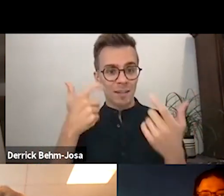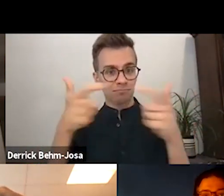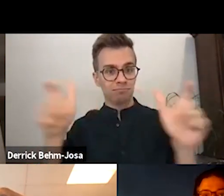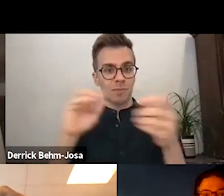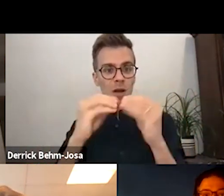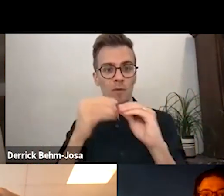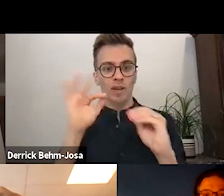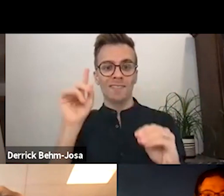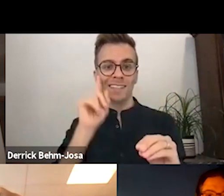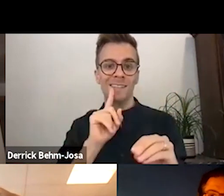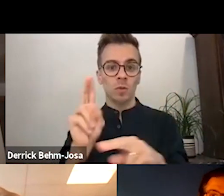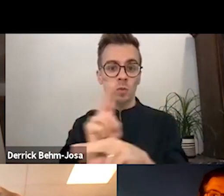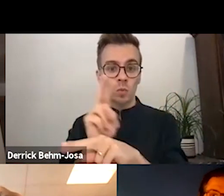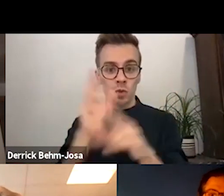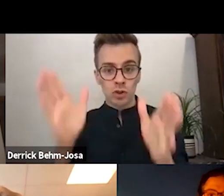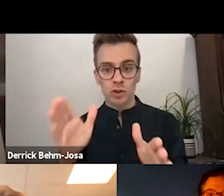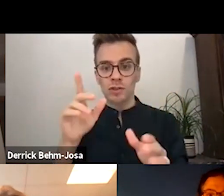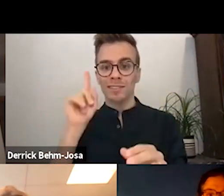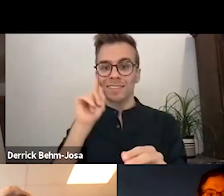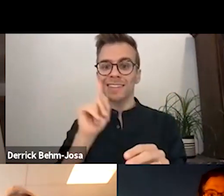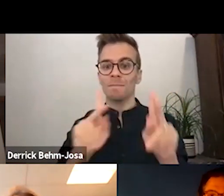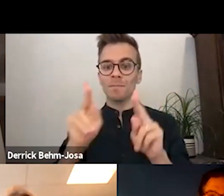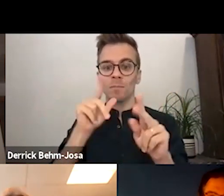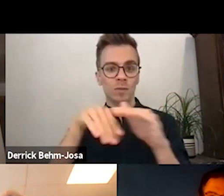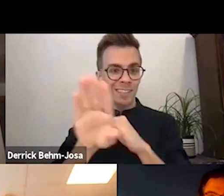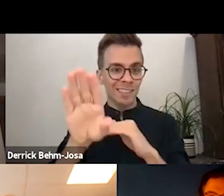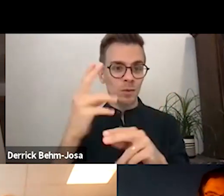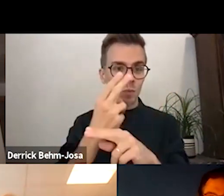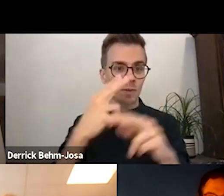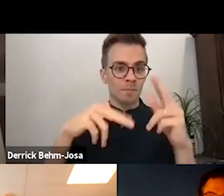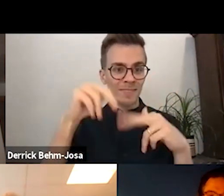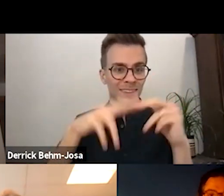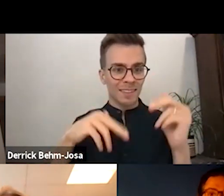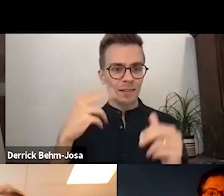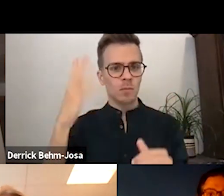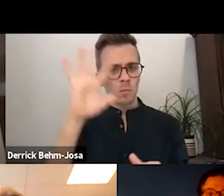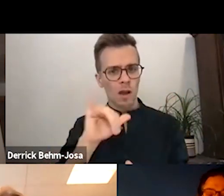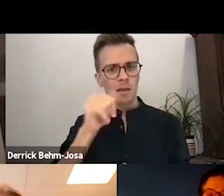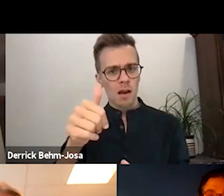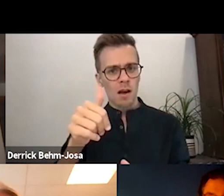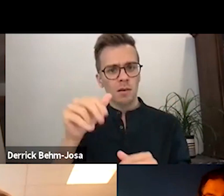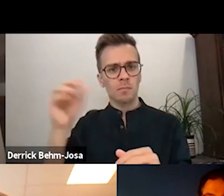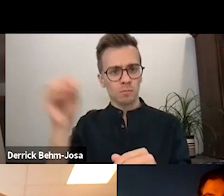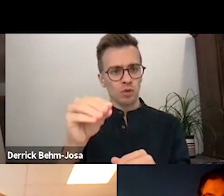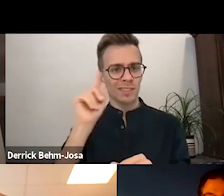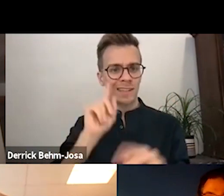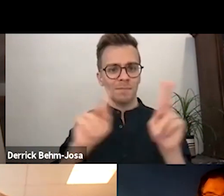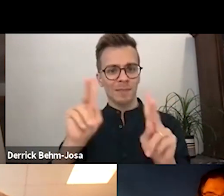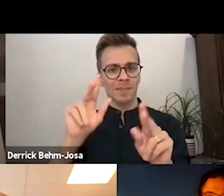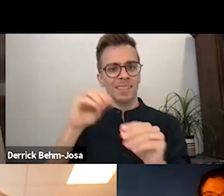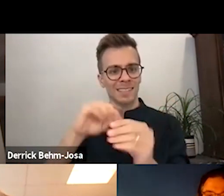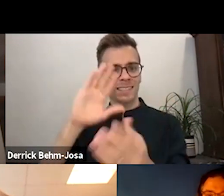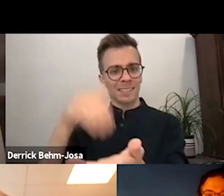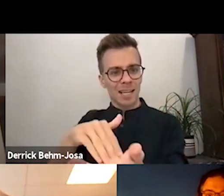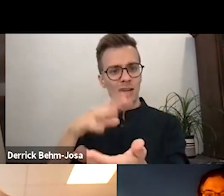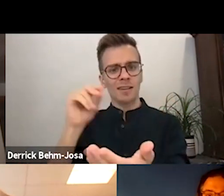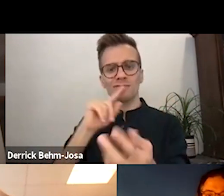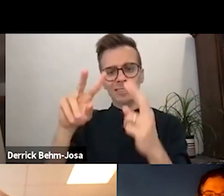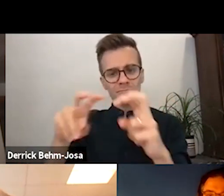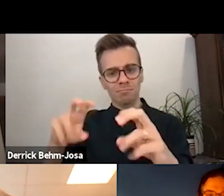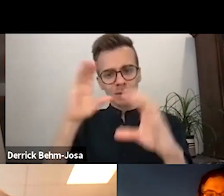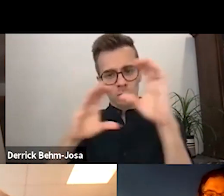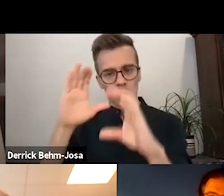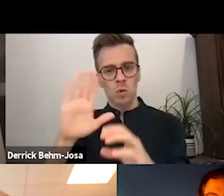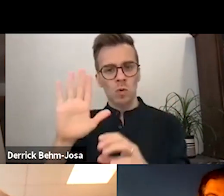So, if we have a large amount of deaf users using these buildings, why not have deaf people